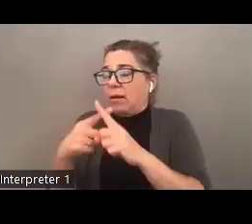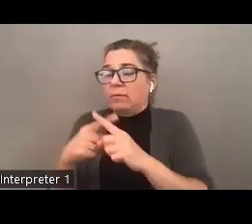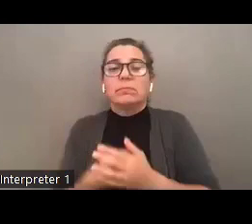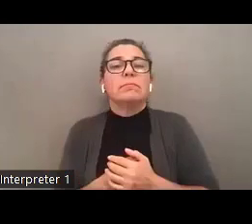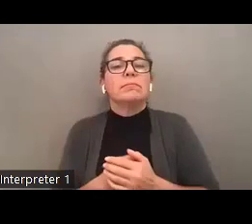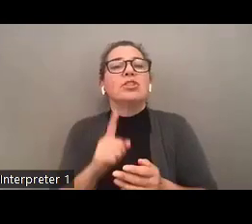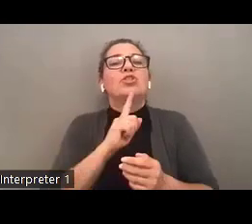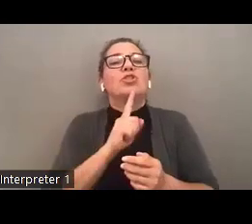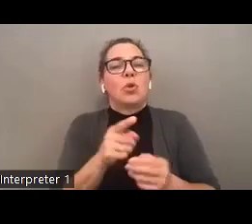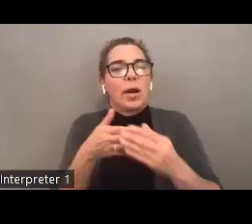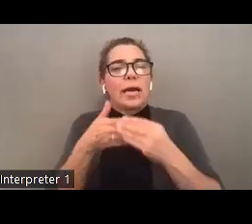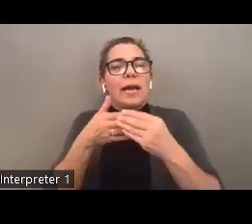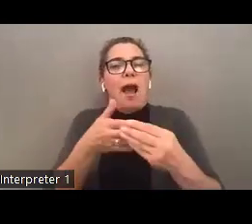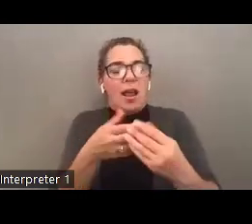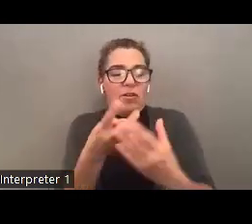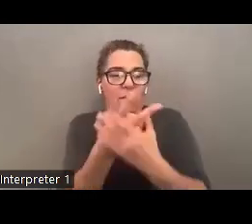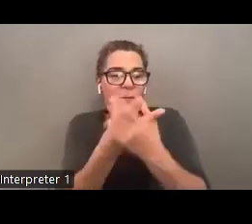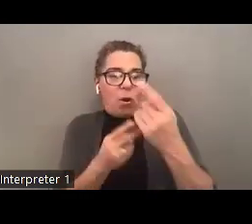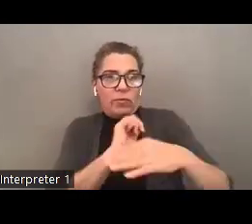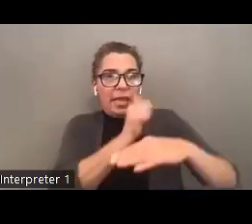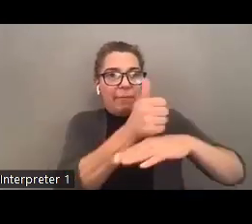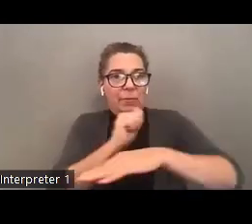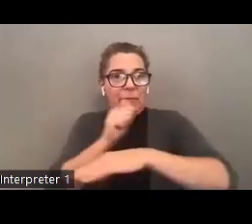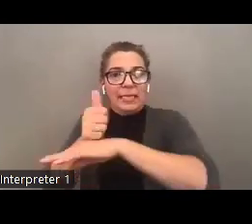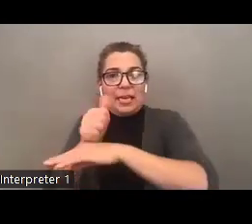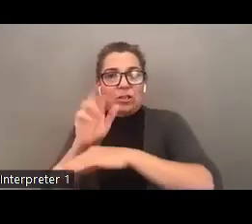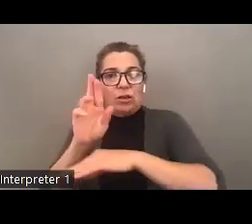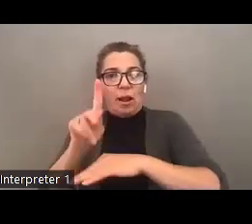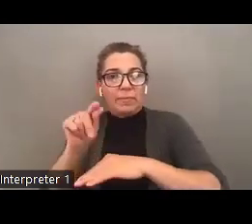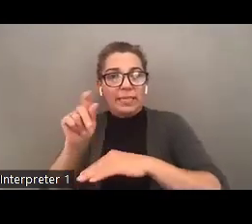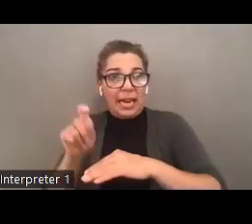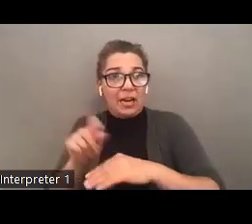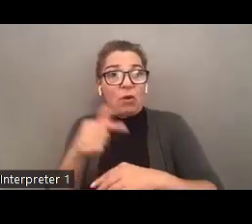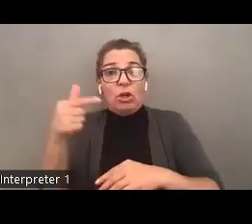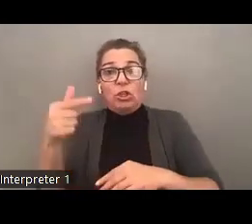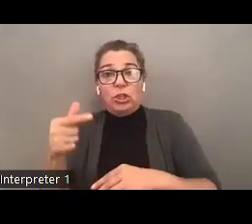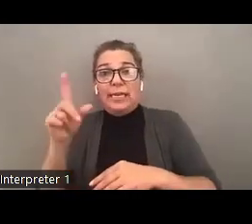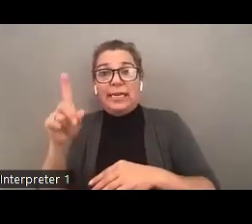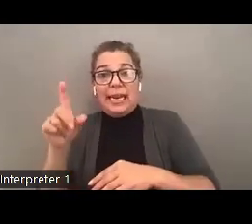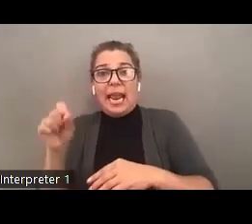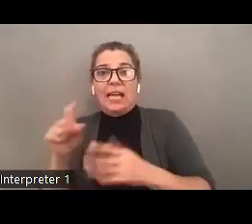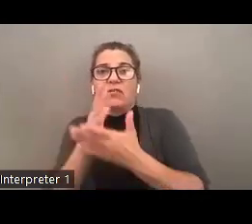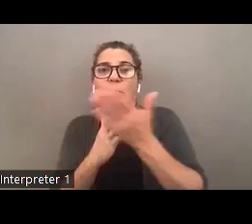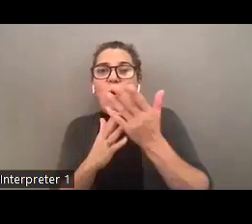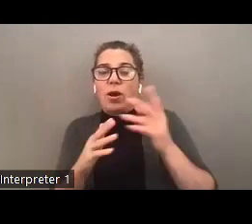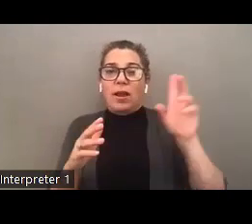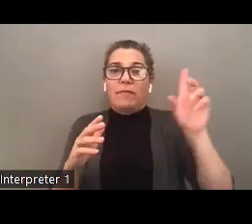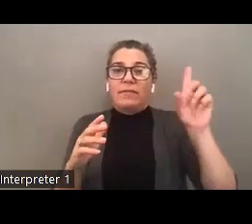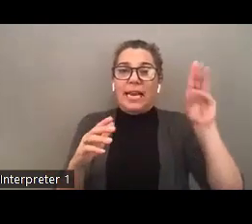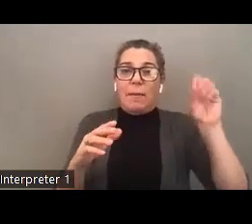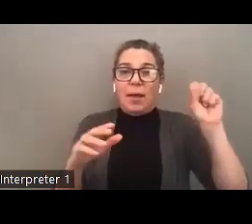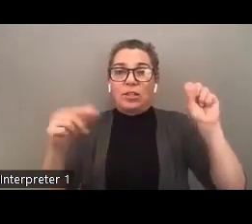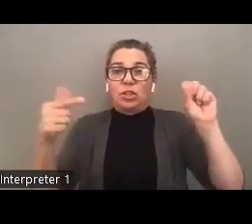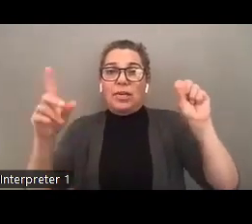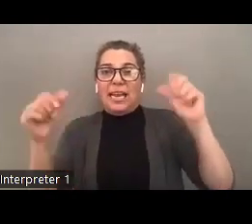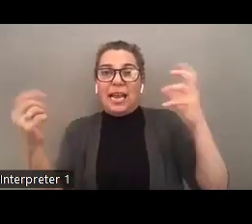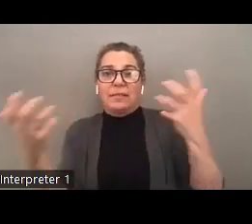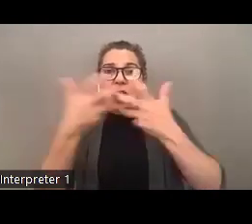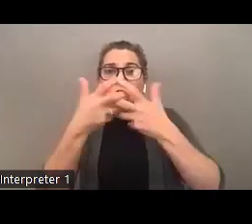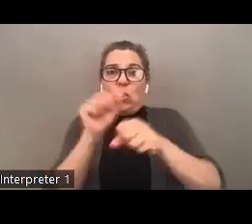describing some implementation updates to the GDS policy as part of the harmonization of the two policies. I want to briefly review the areas